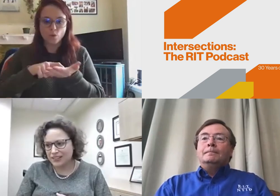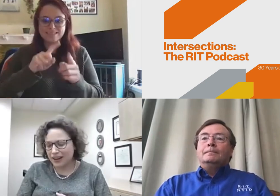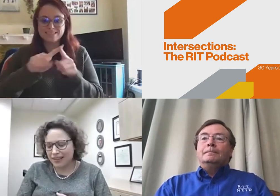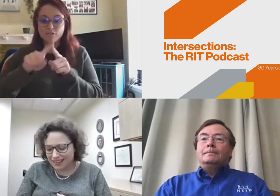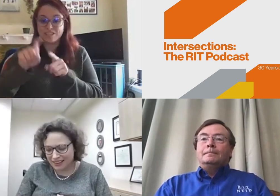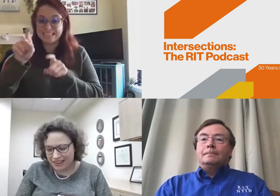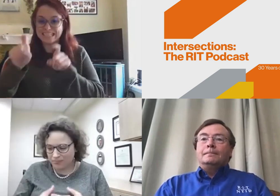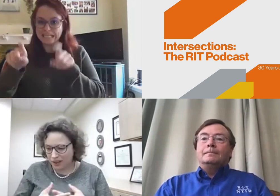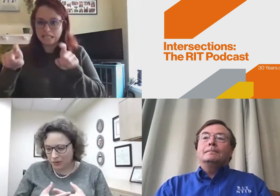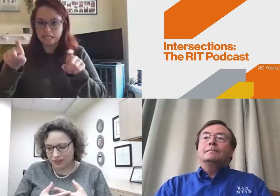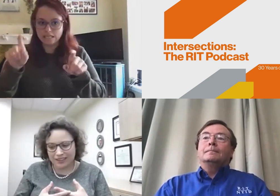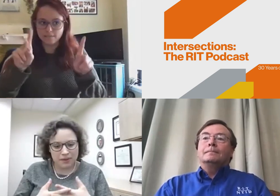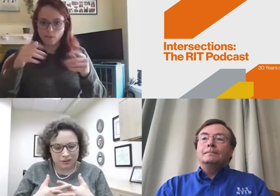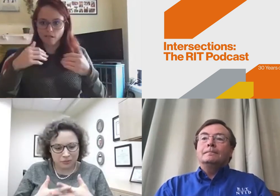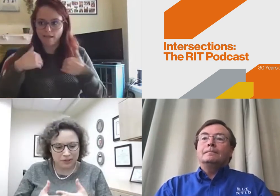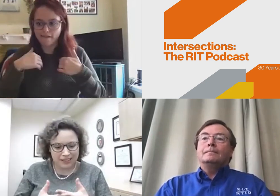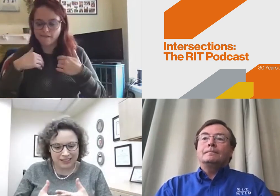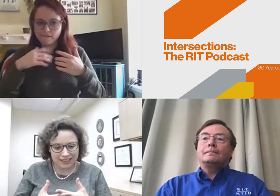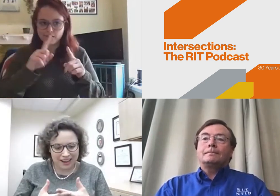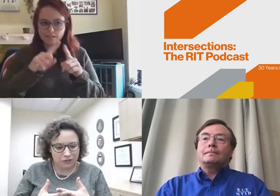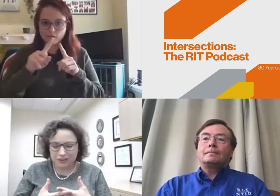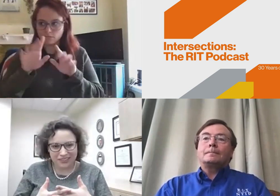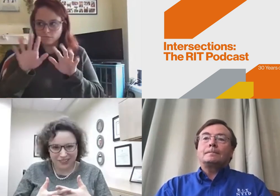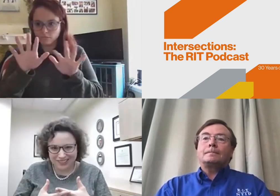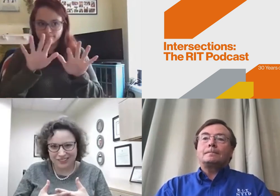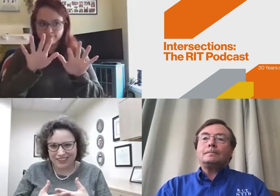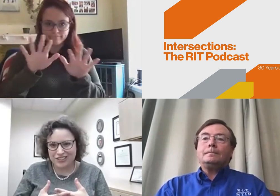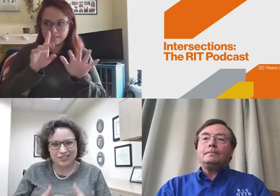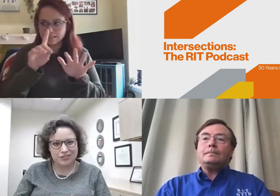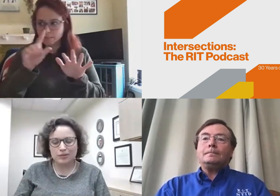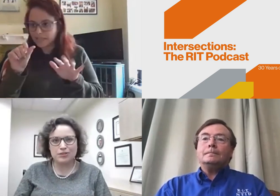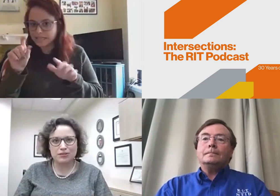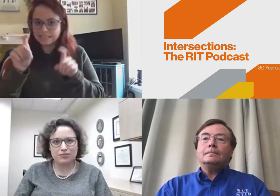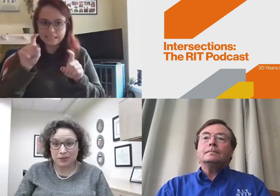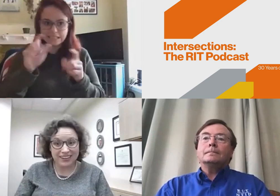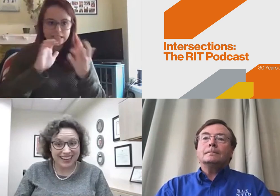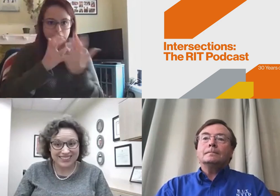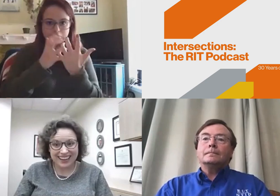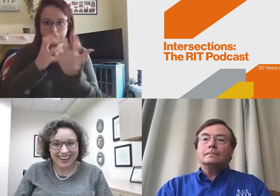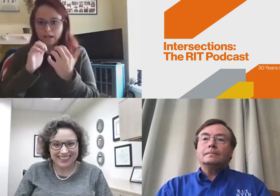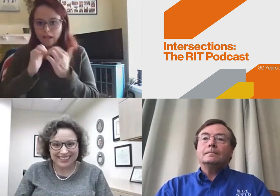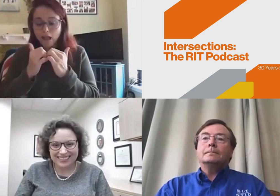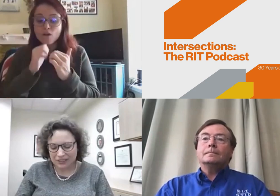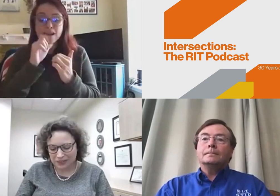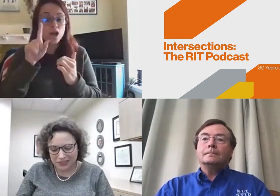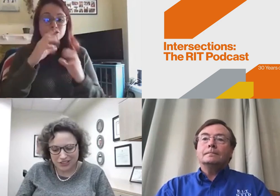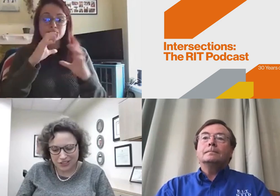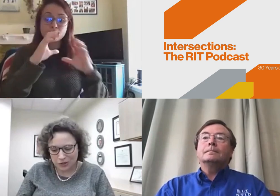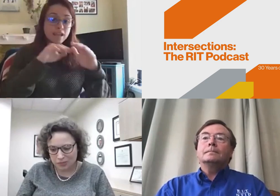And I think not only about the really critical considerations in terms of communication access